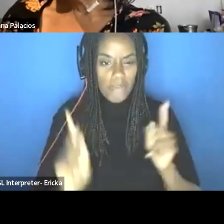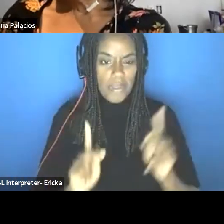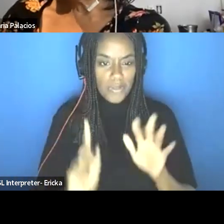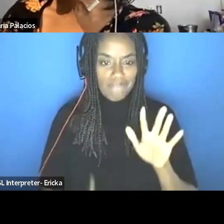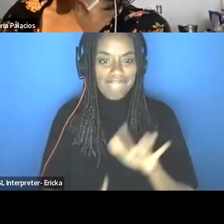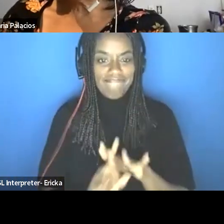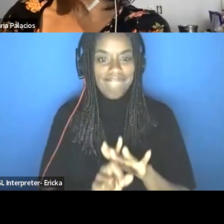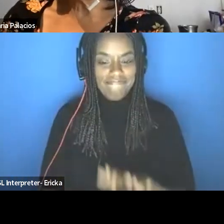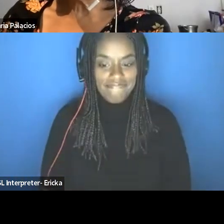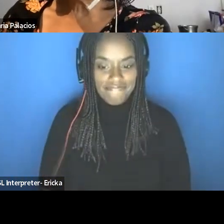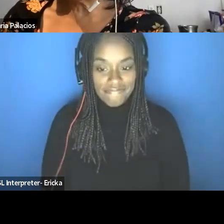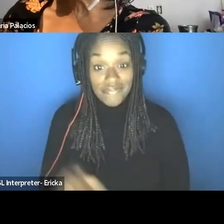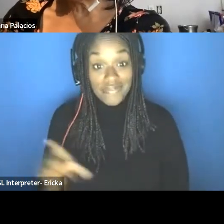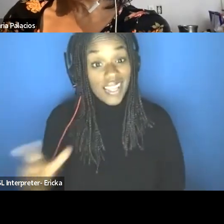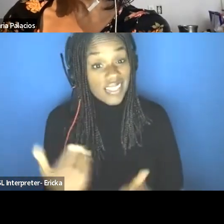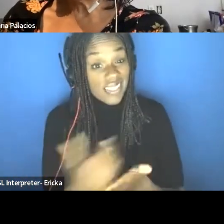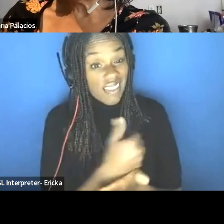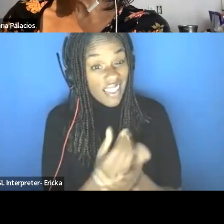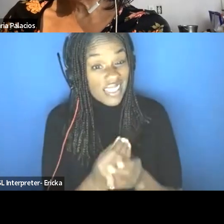And it makes your center so much more welcoming to the people that walk in the door.